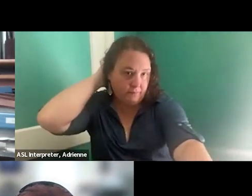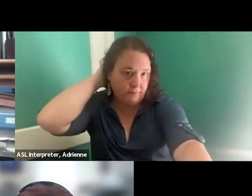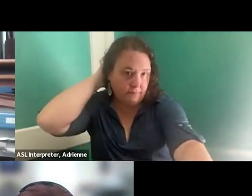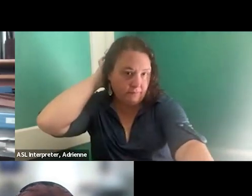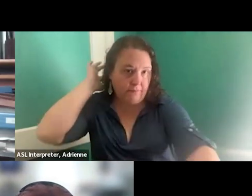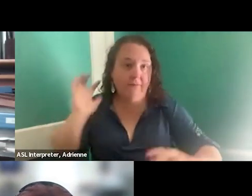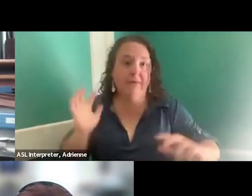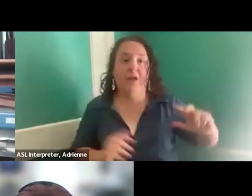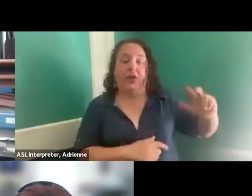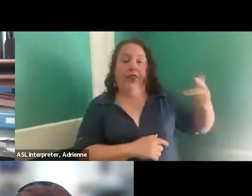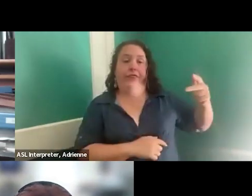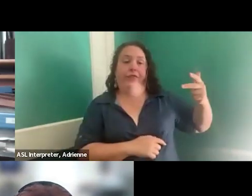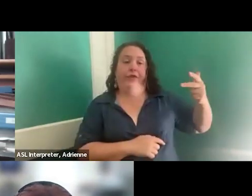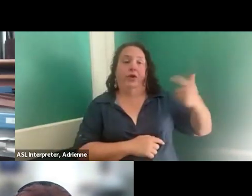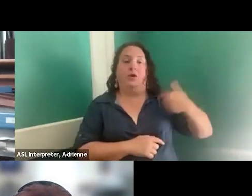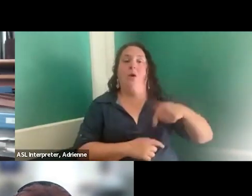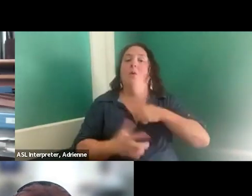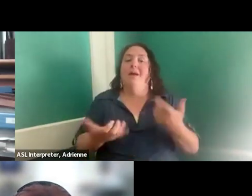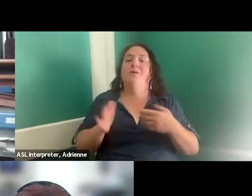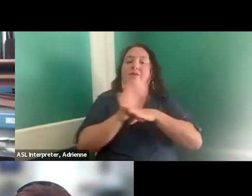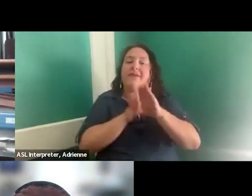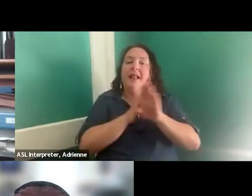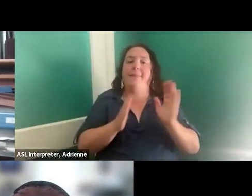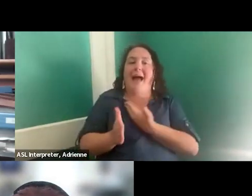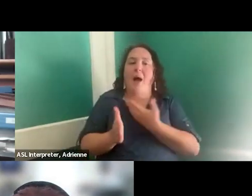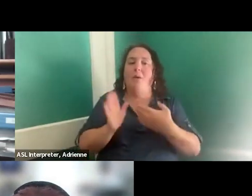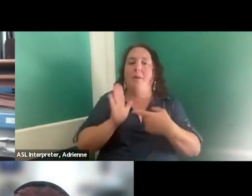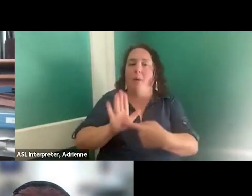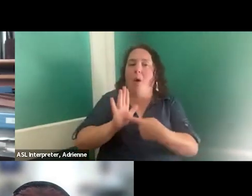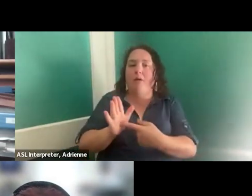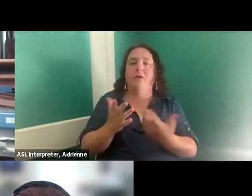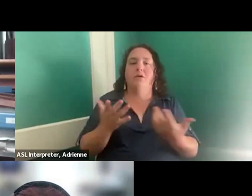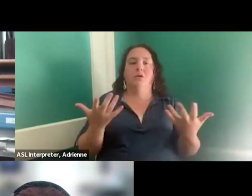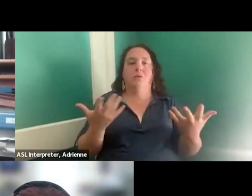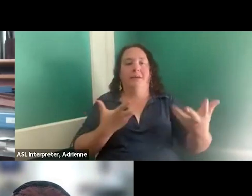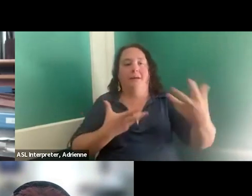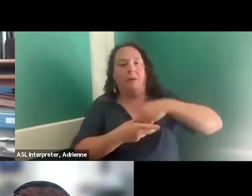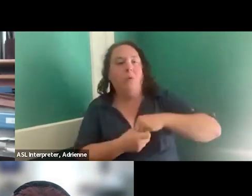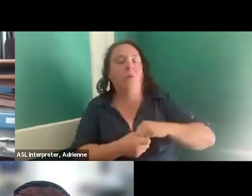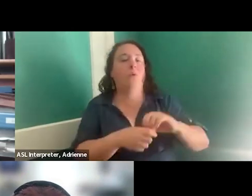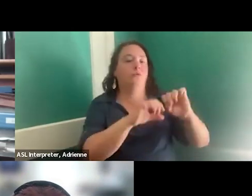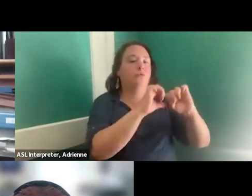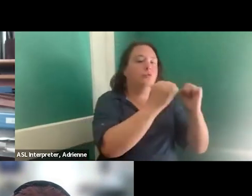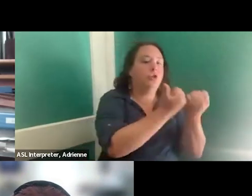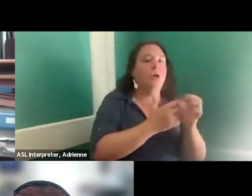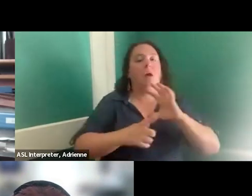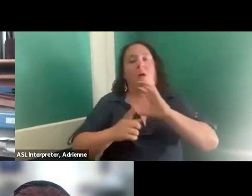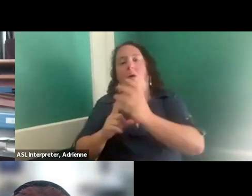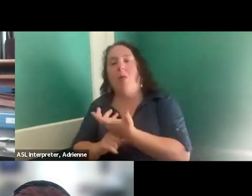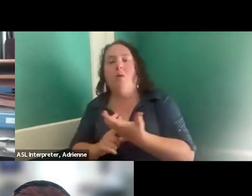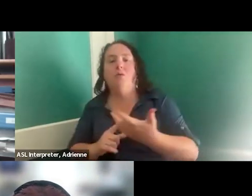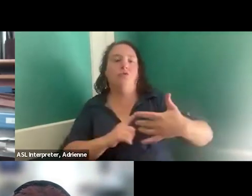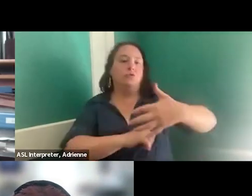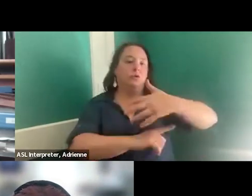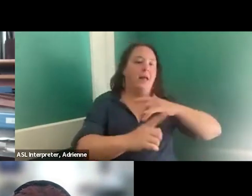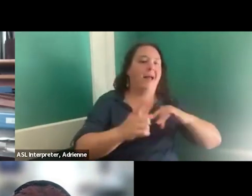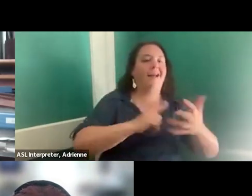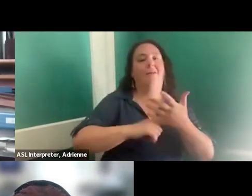of impairment disability. To create a processual, temporal, spatial,